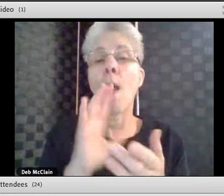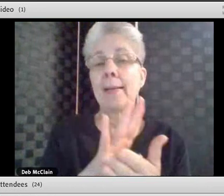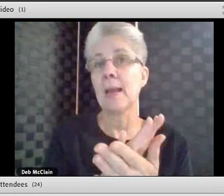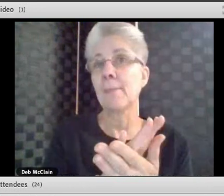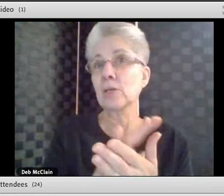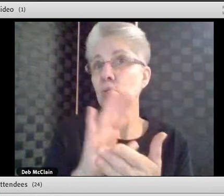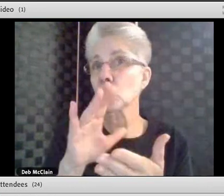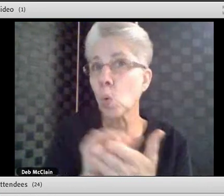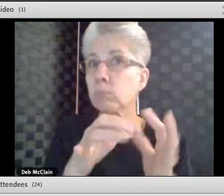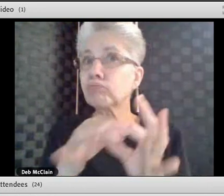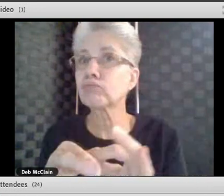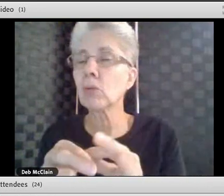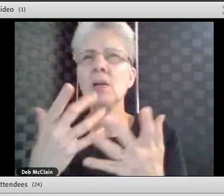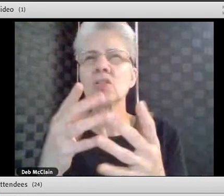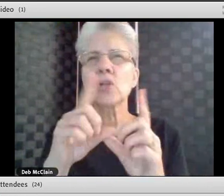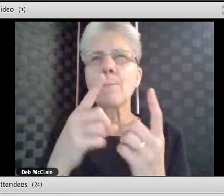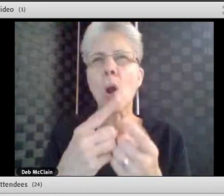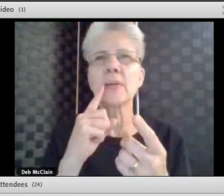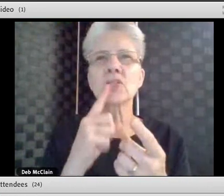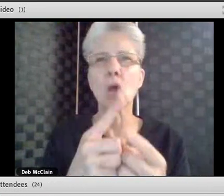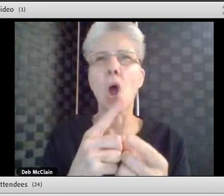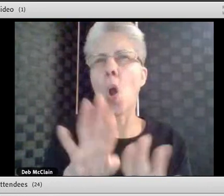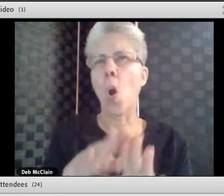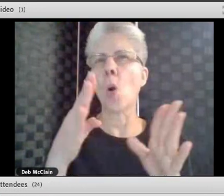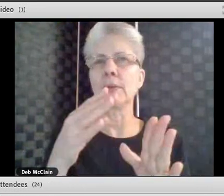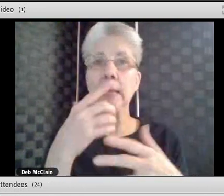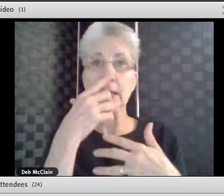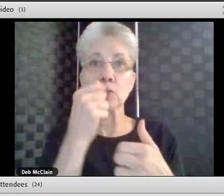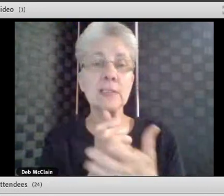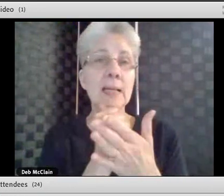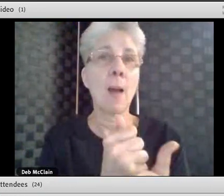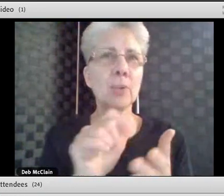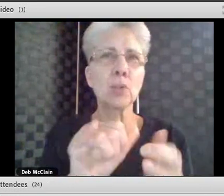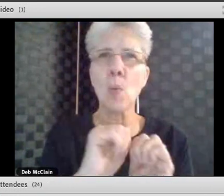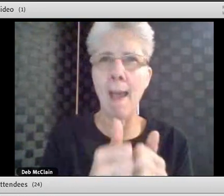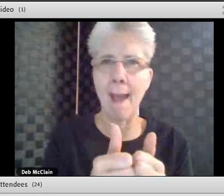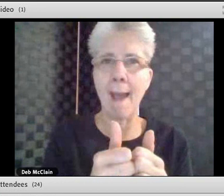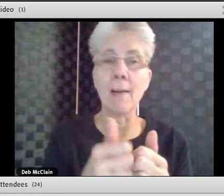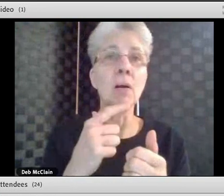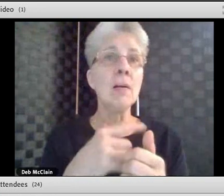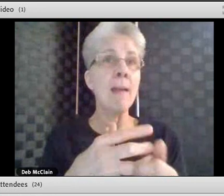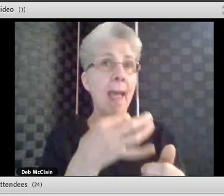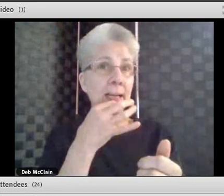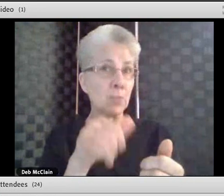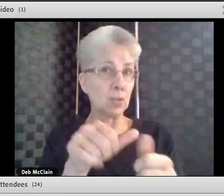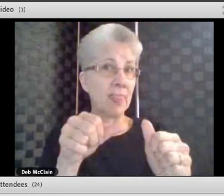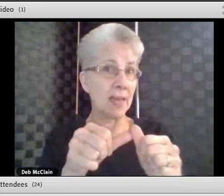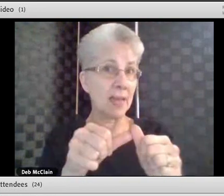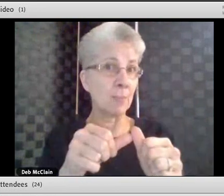Also, if you're with an academic institution, what departments are available that would be interested in helping?